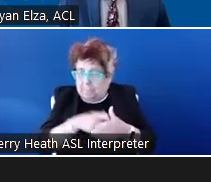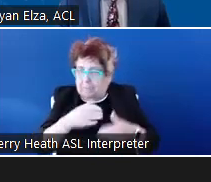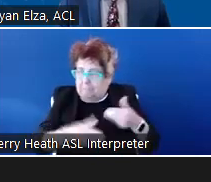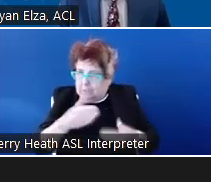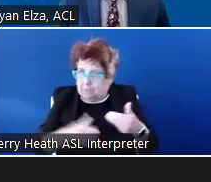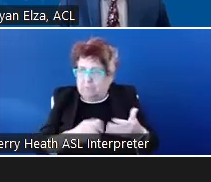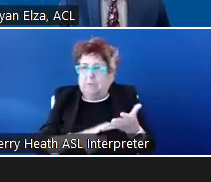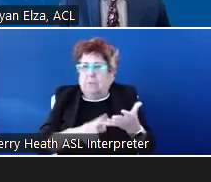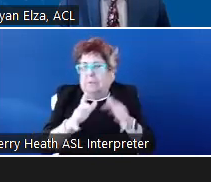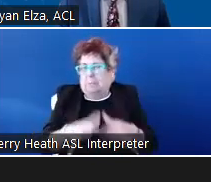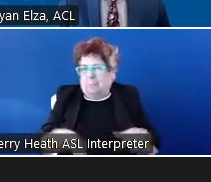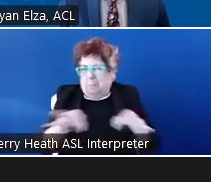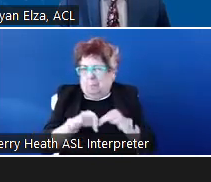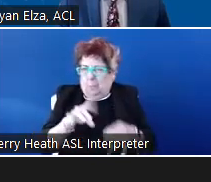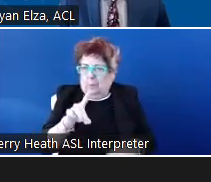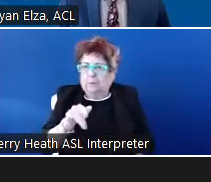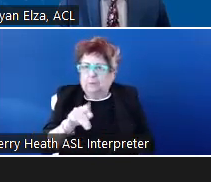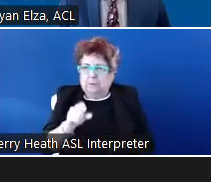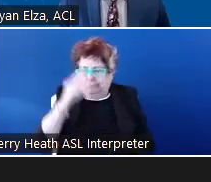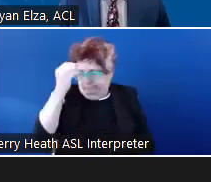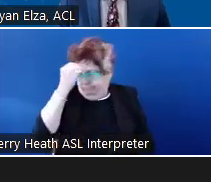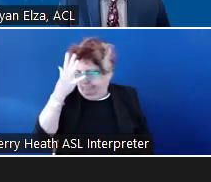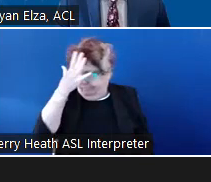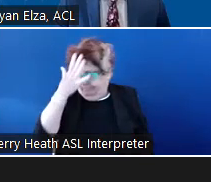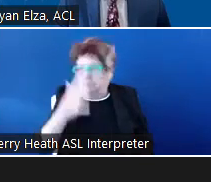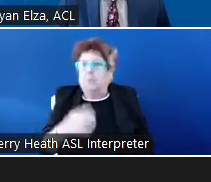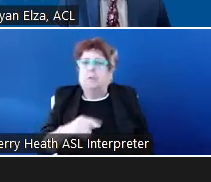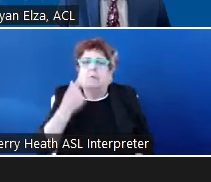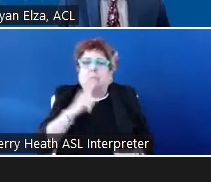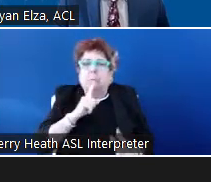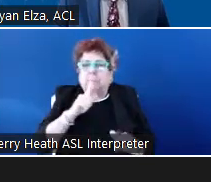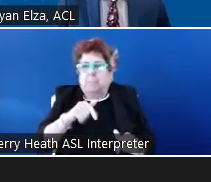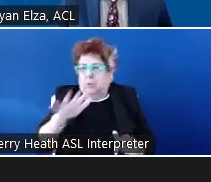you respond to your application. We have allowed ample time